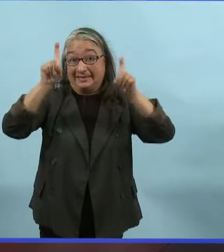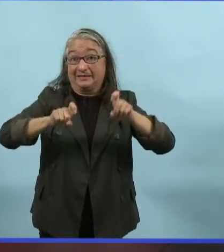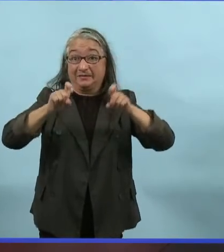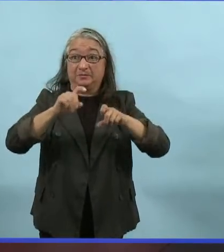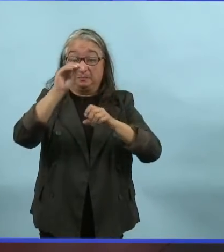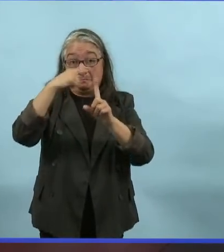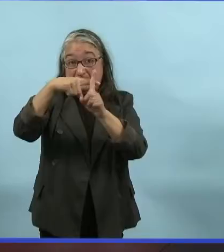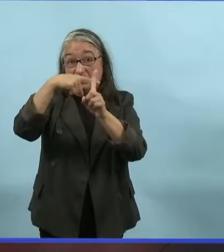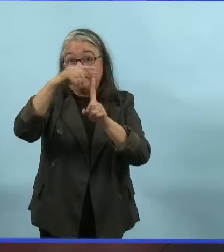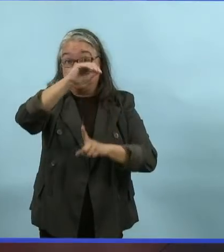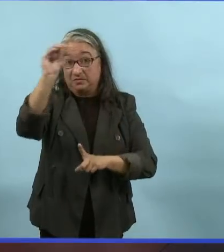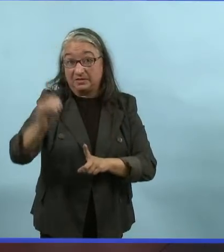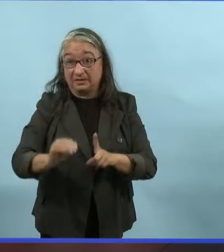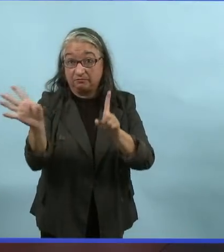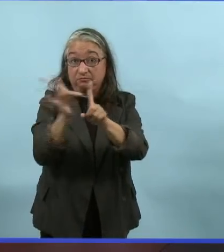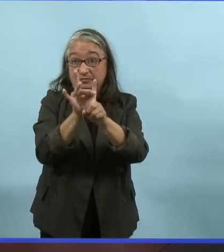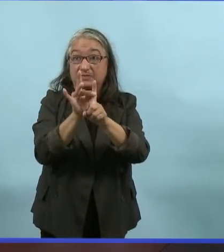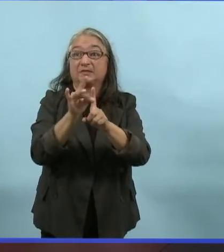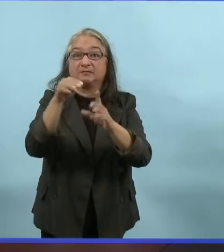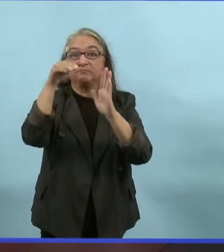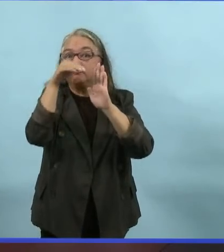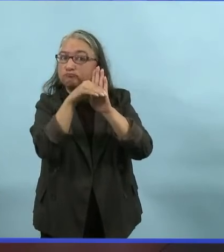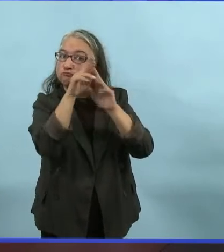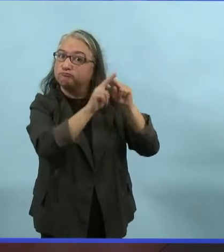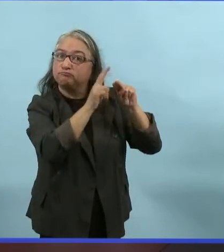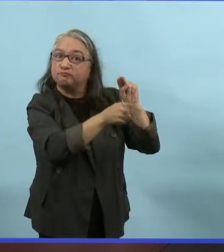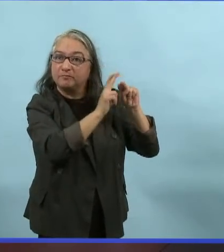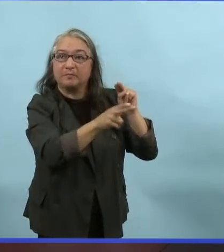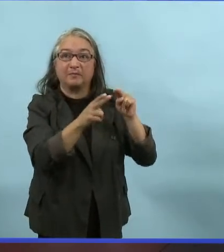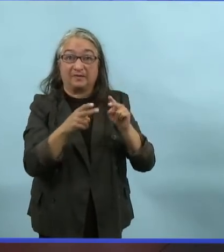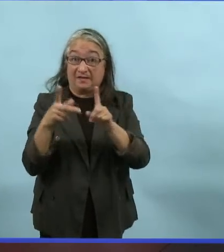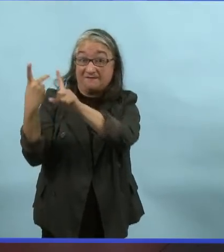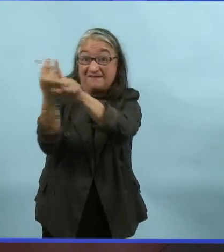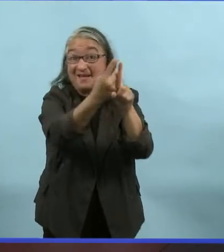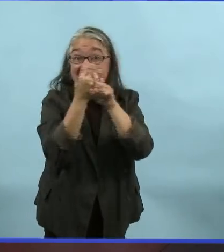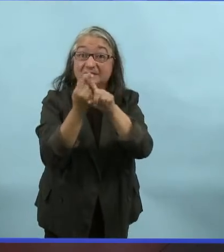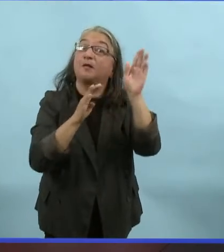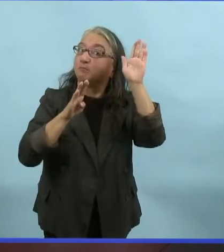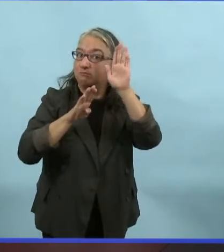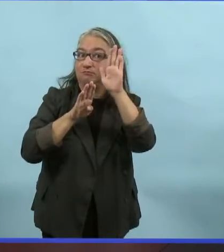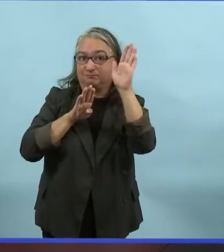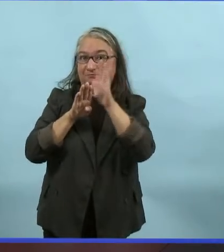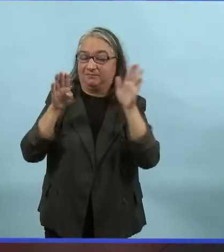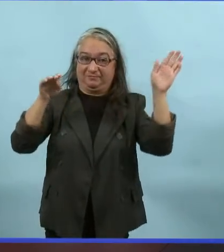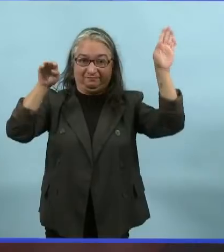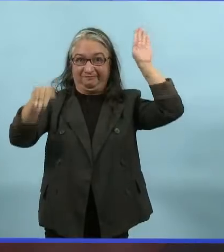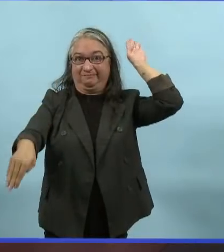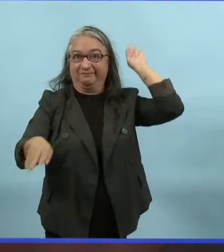is climbing so we do see in other jurisdictions once delta is there we're going to see that